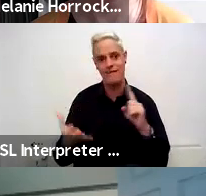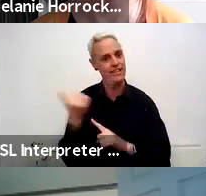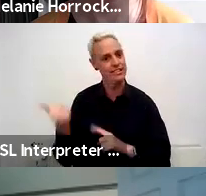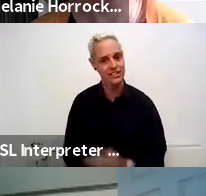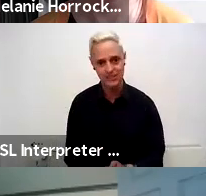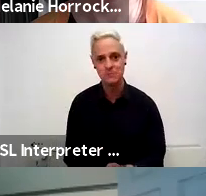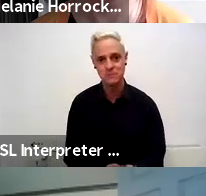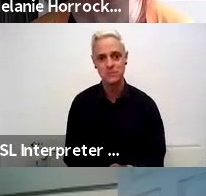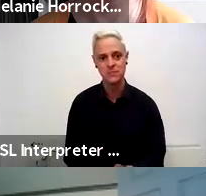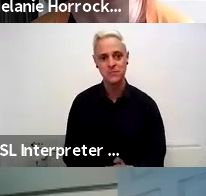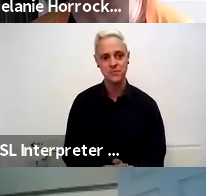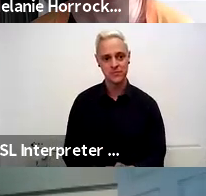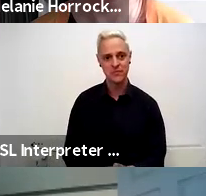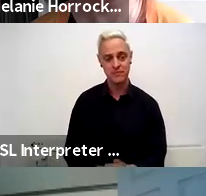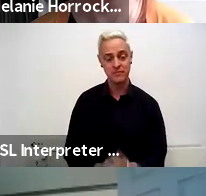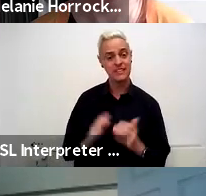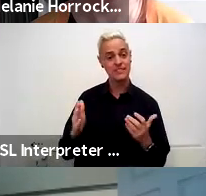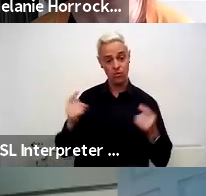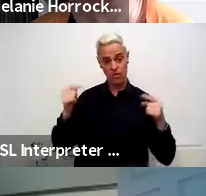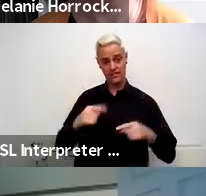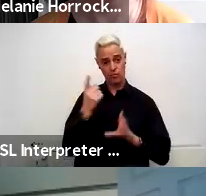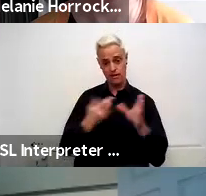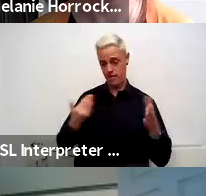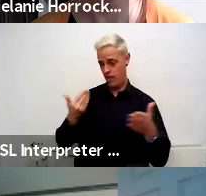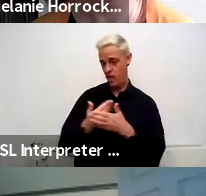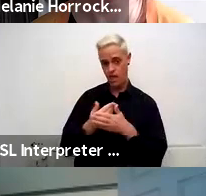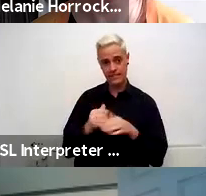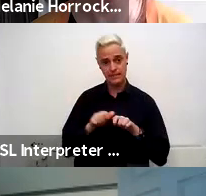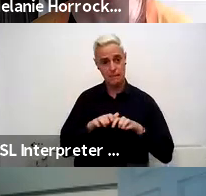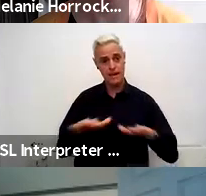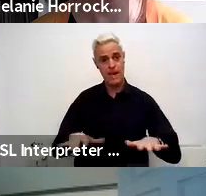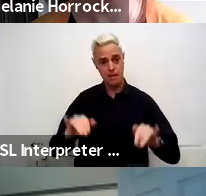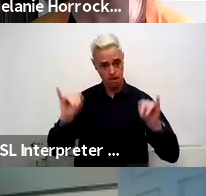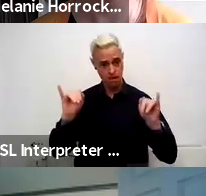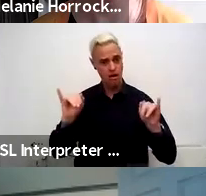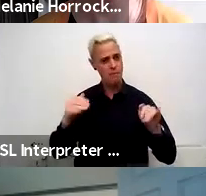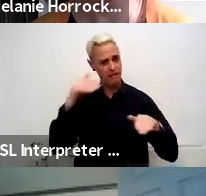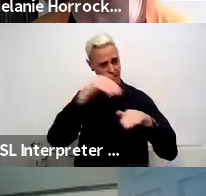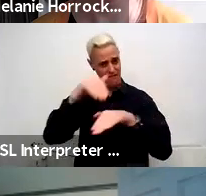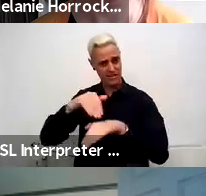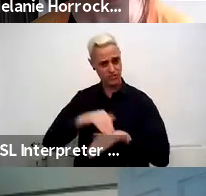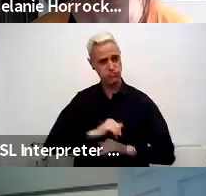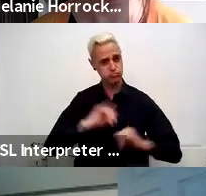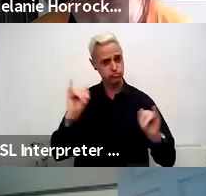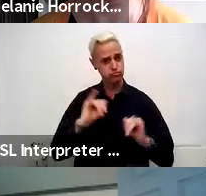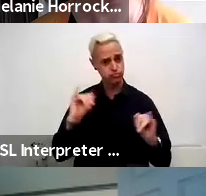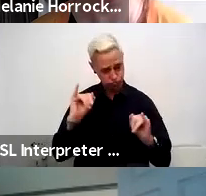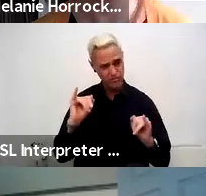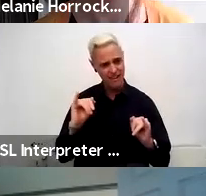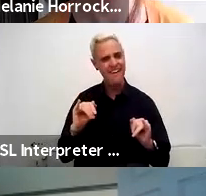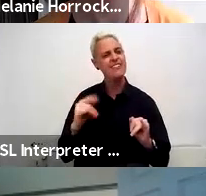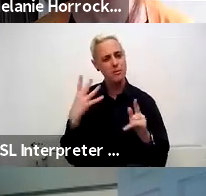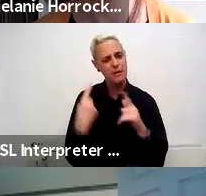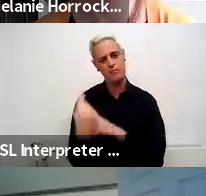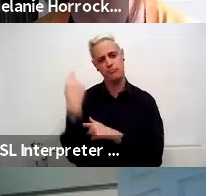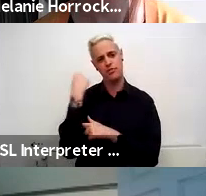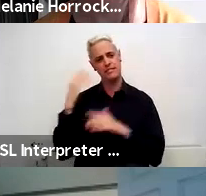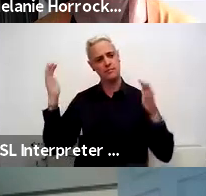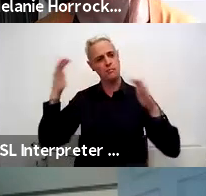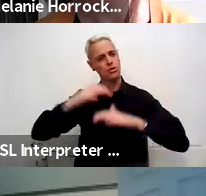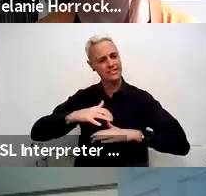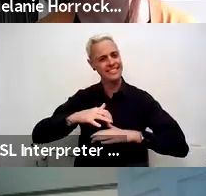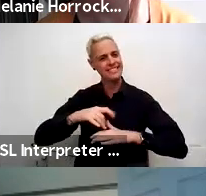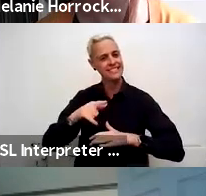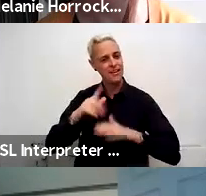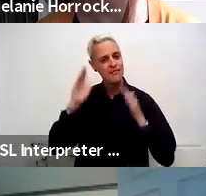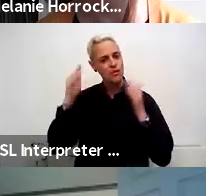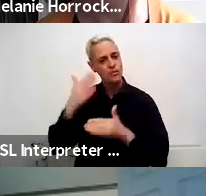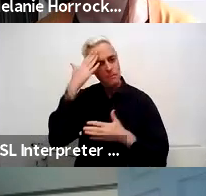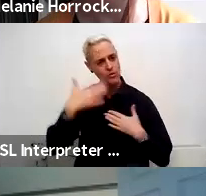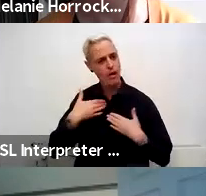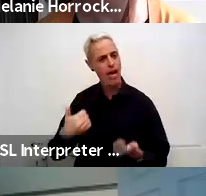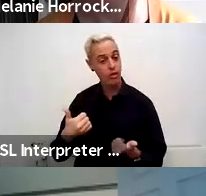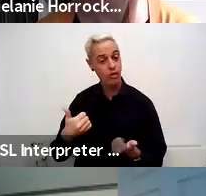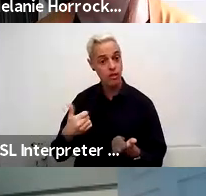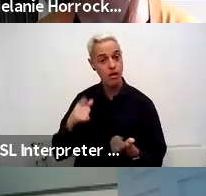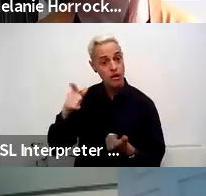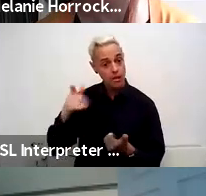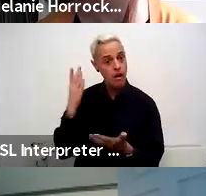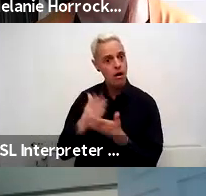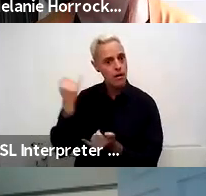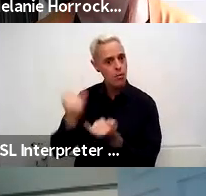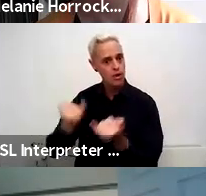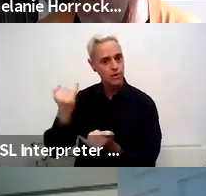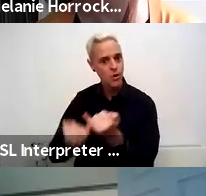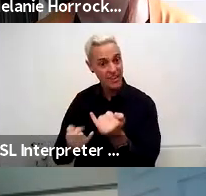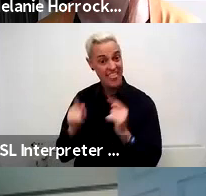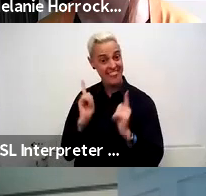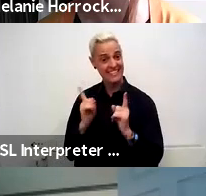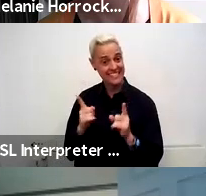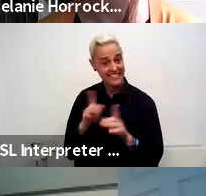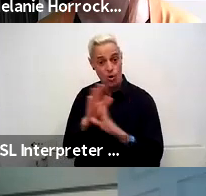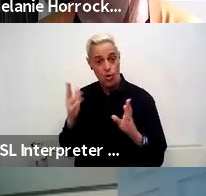And to me, that is, the pandemic as highlighted the massive issue and we know this because we've already mentioned this in one minute remaining things to do with mental health, there is a massive issue developing on the mental health which is on seeing